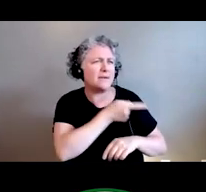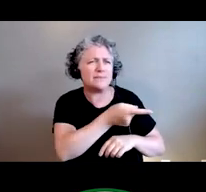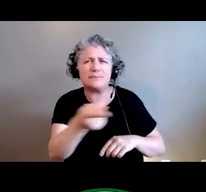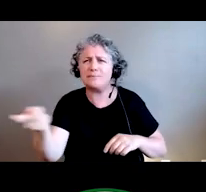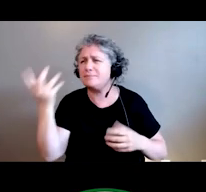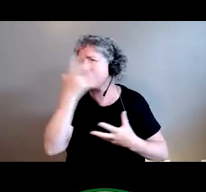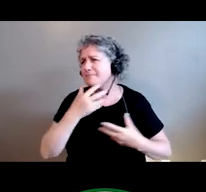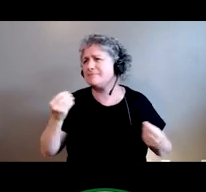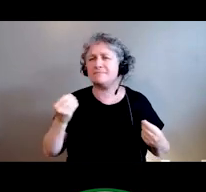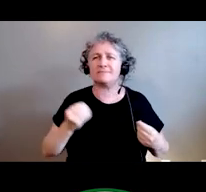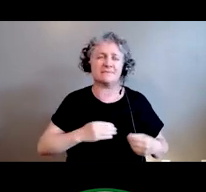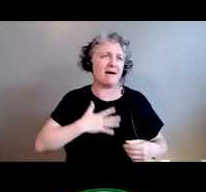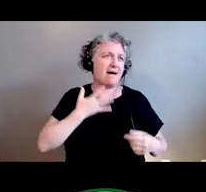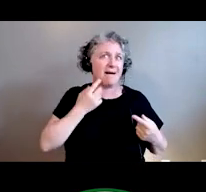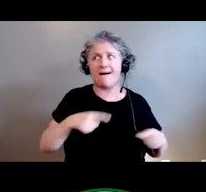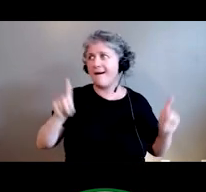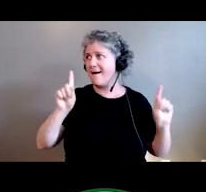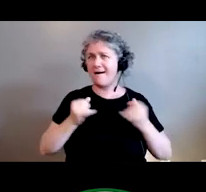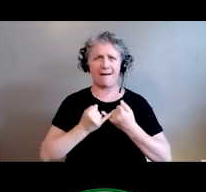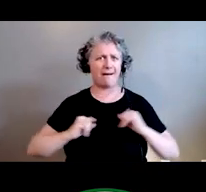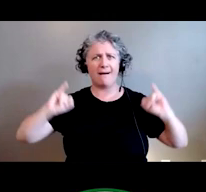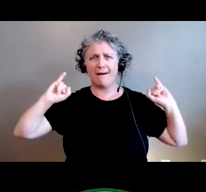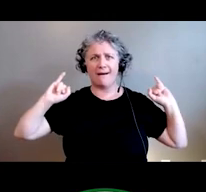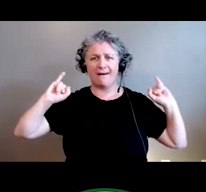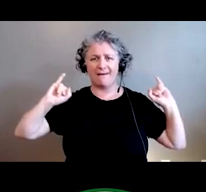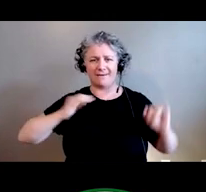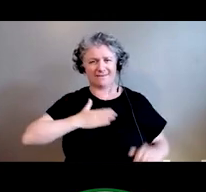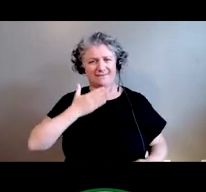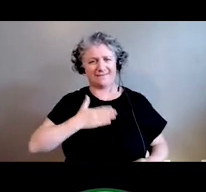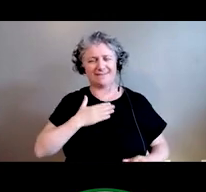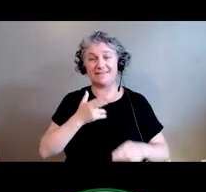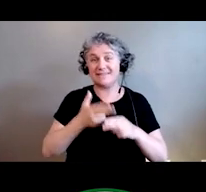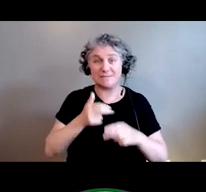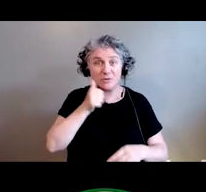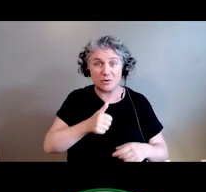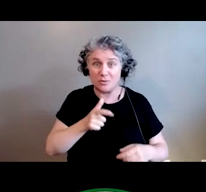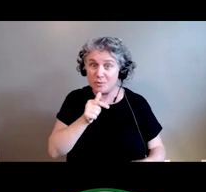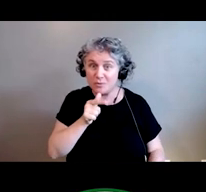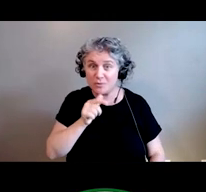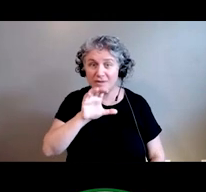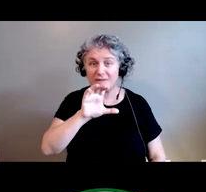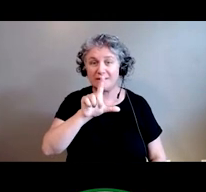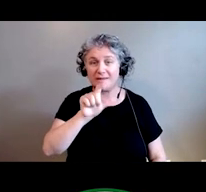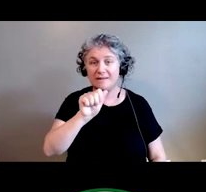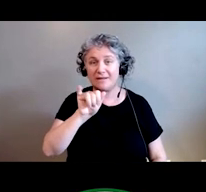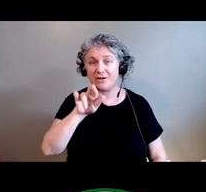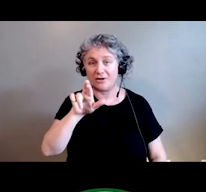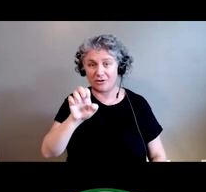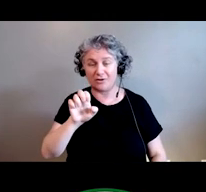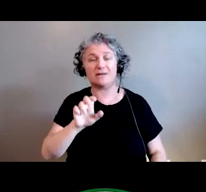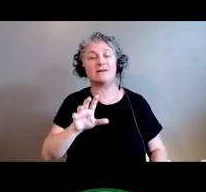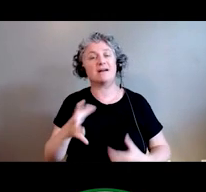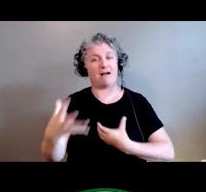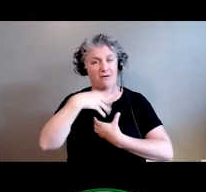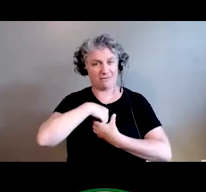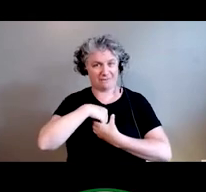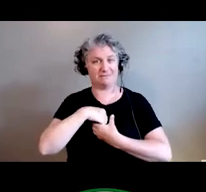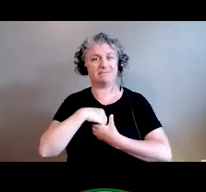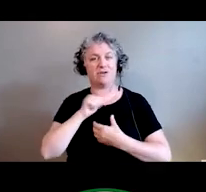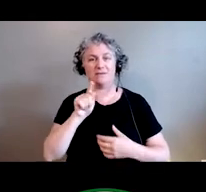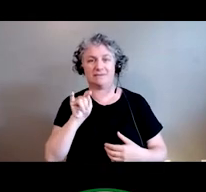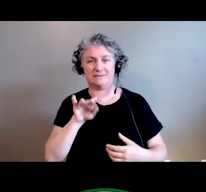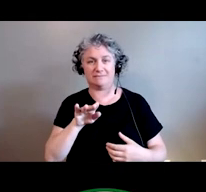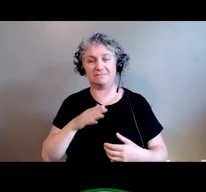This girl's name is Claire. Clear lives of autism. And she's my sister.